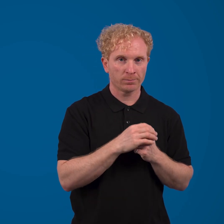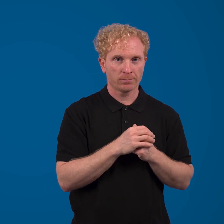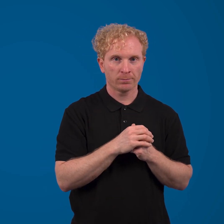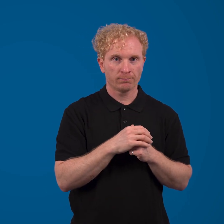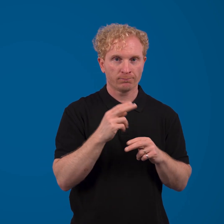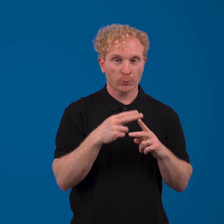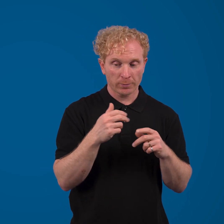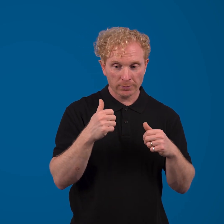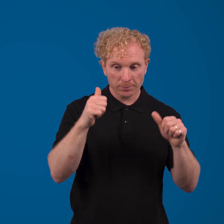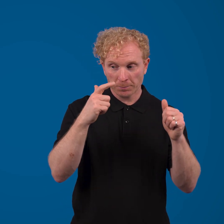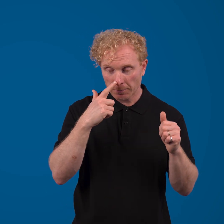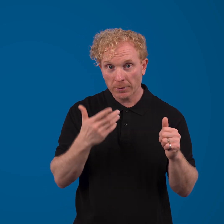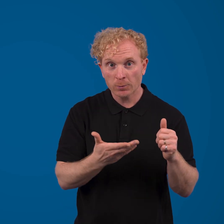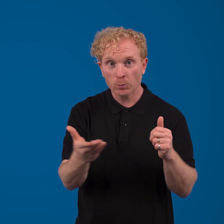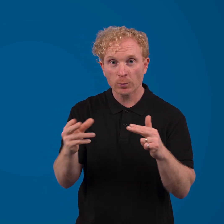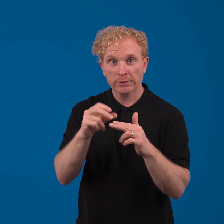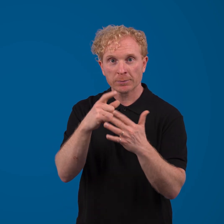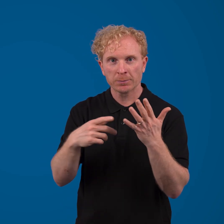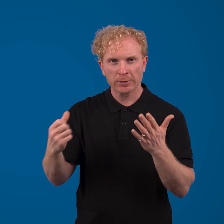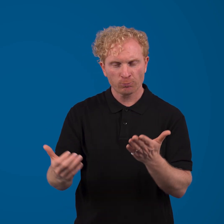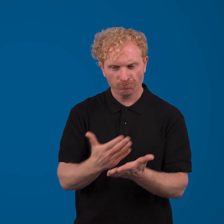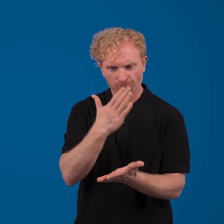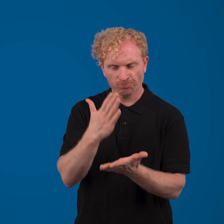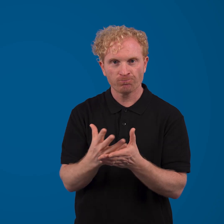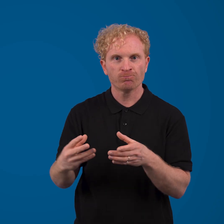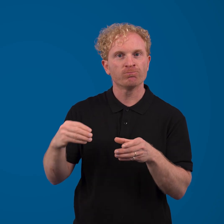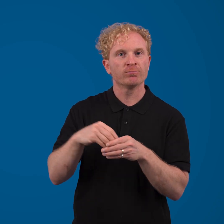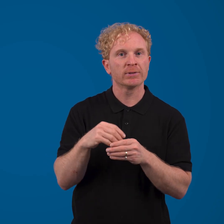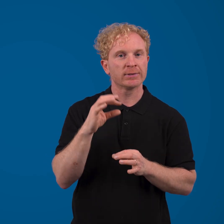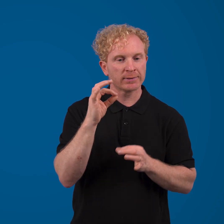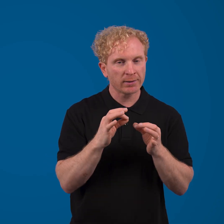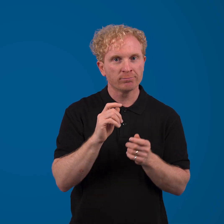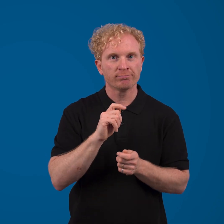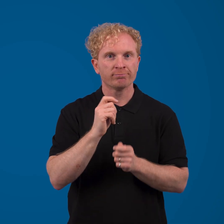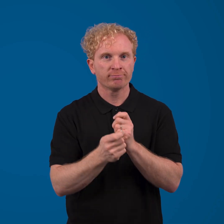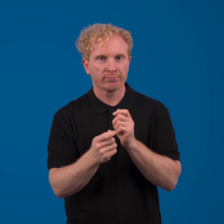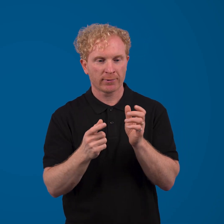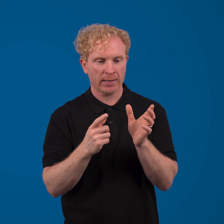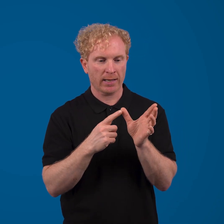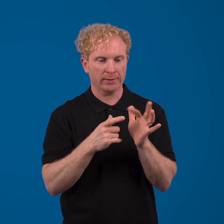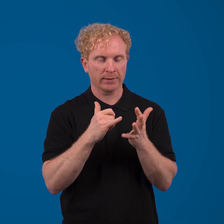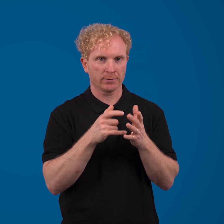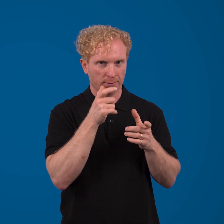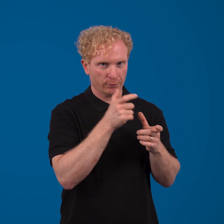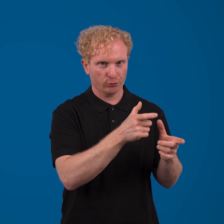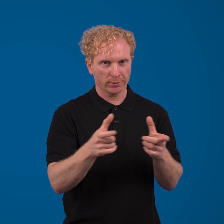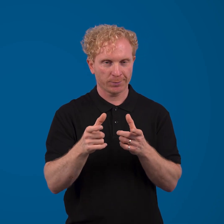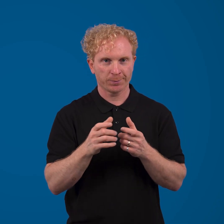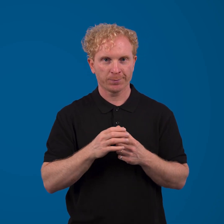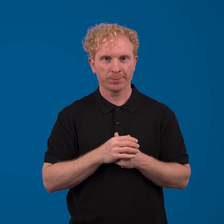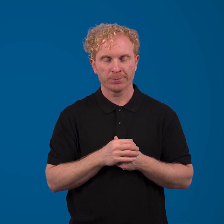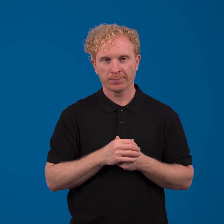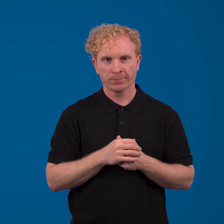For success people with disability must be genuinely involved in the design, implementation, and governance of ADS